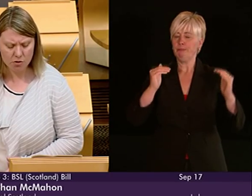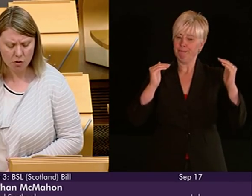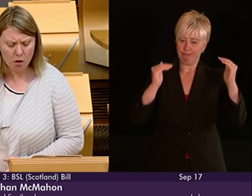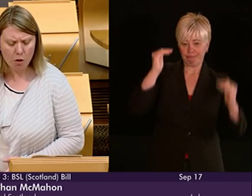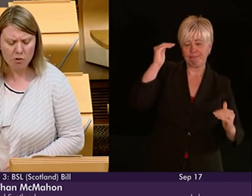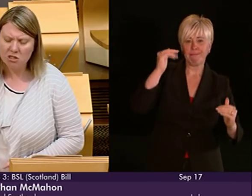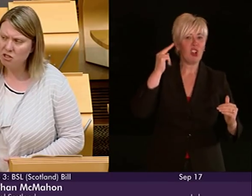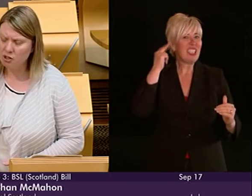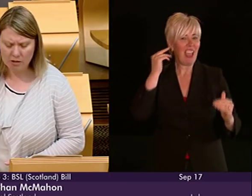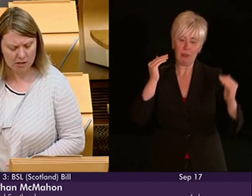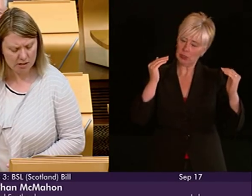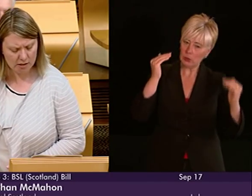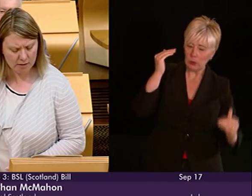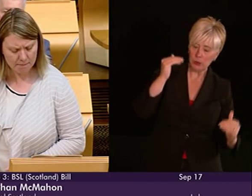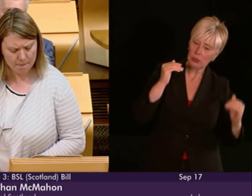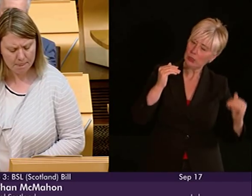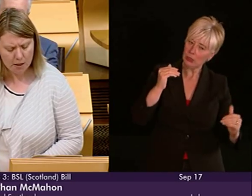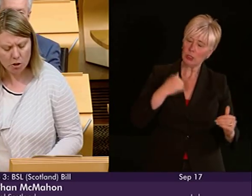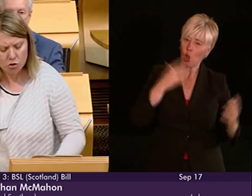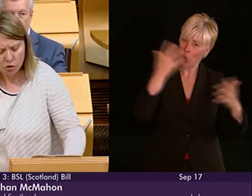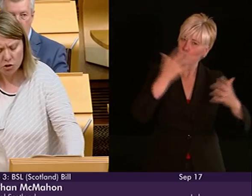learners currently face, which is extremely concerning.